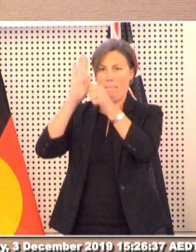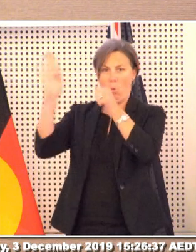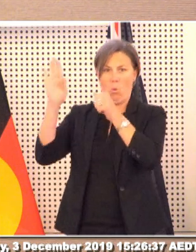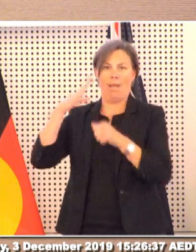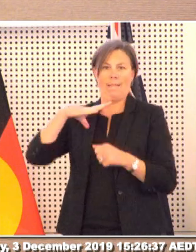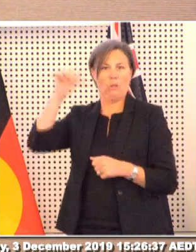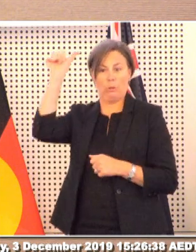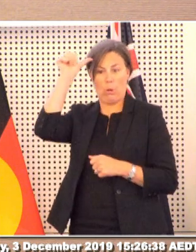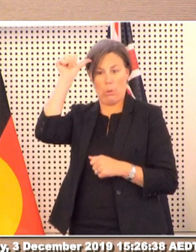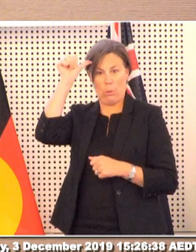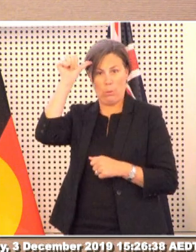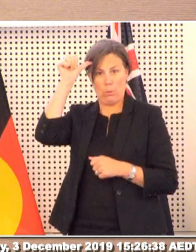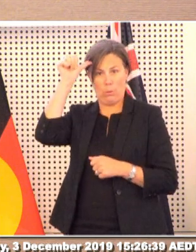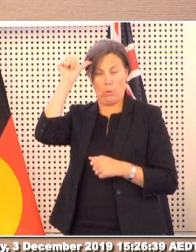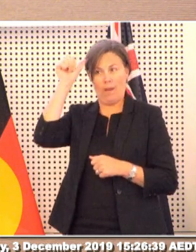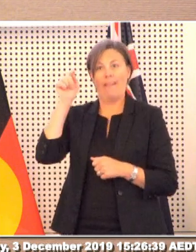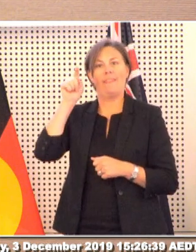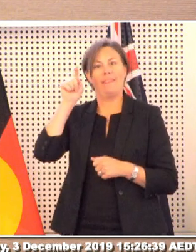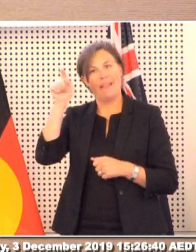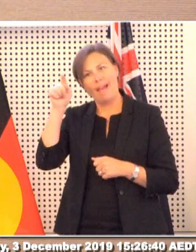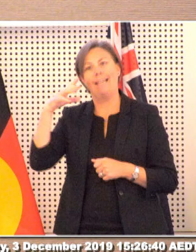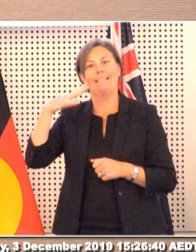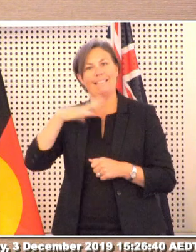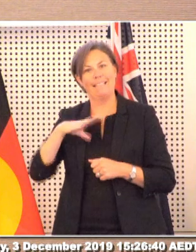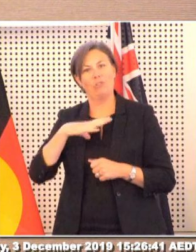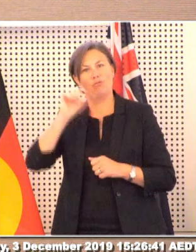role of people with a disability in services that they provide but we have to